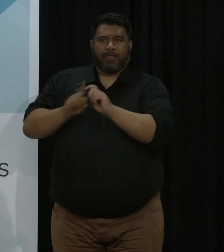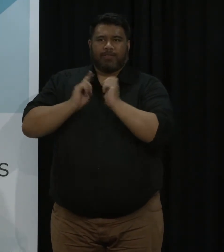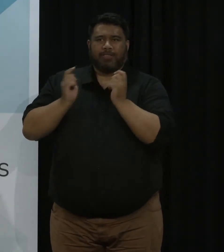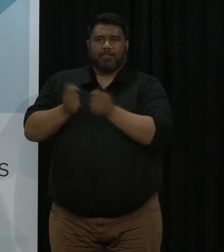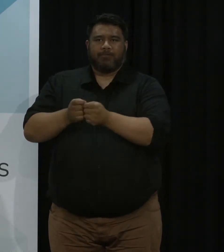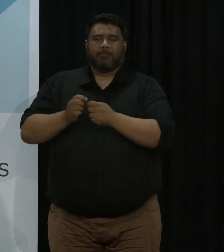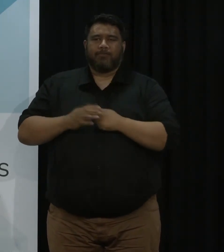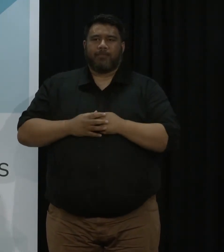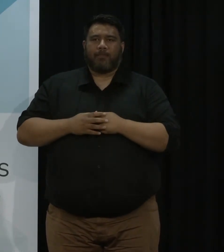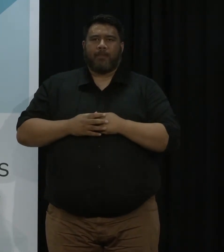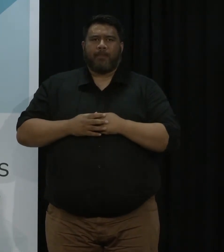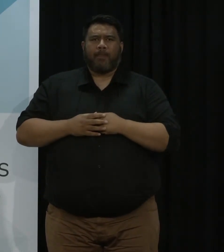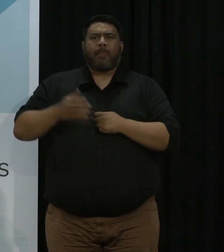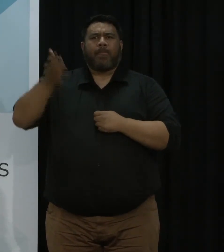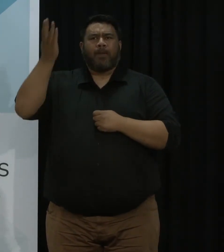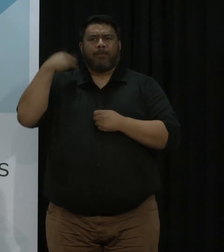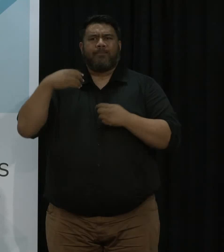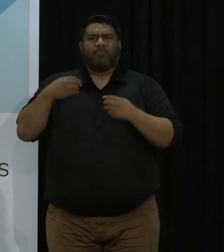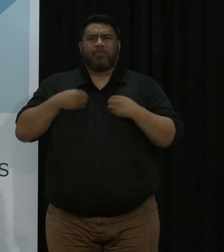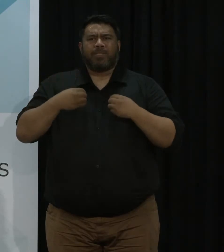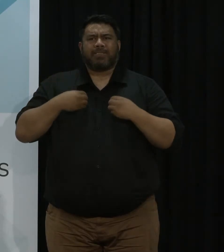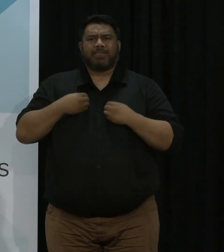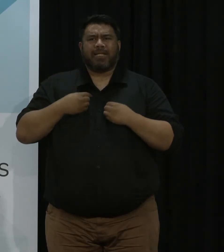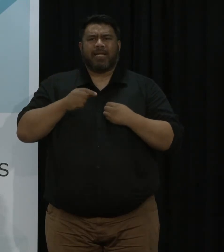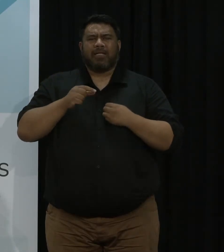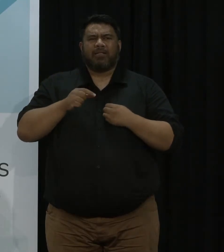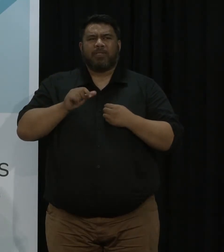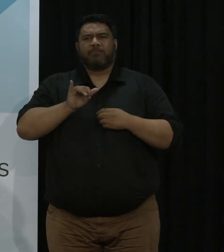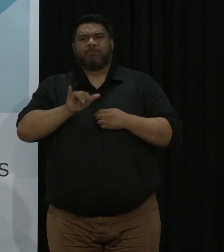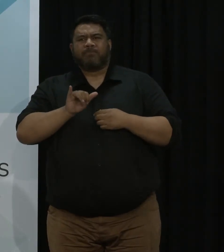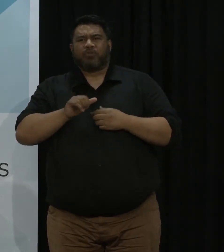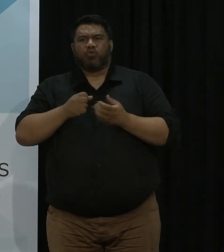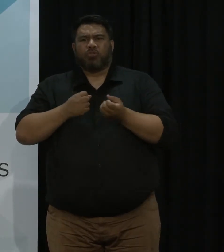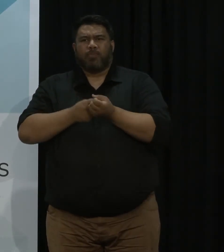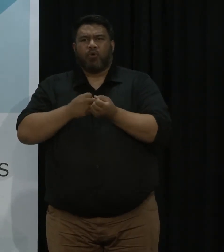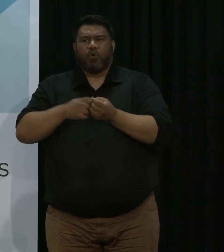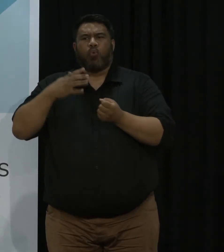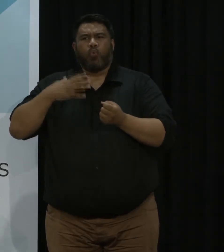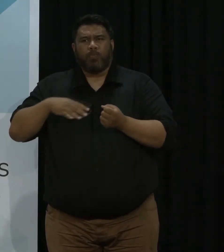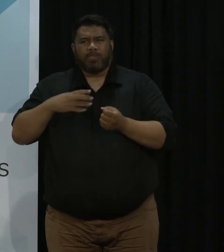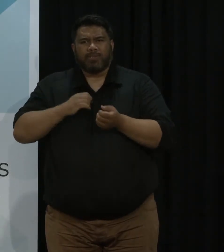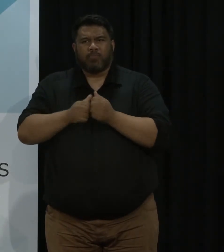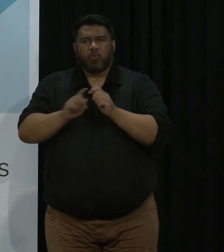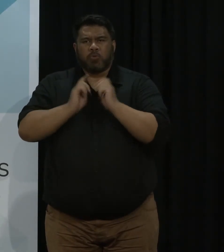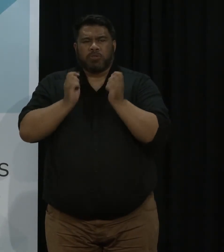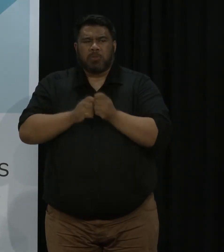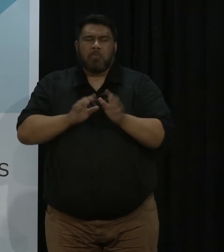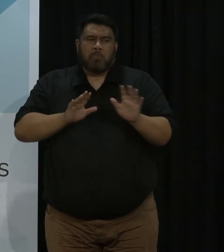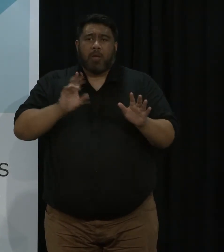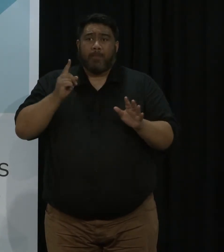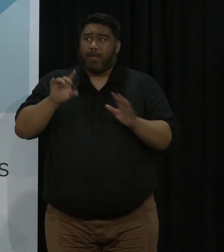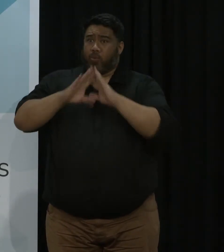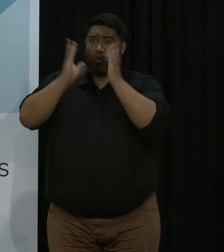high level of football to get in behind that team. We have historically seen corporates